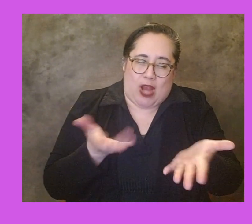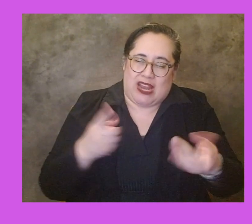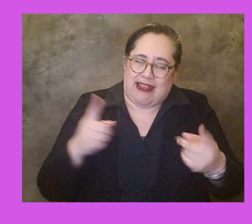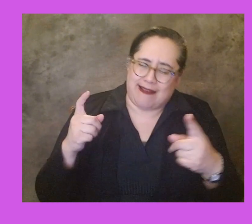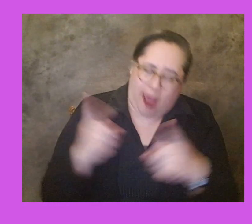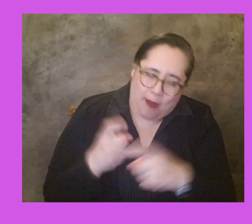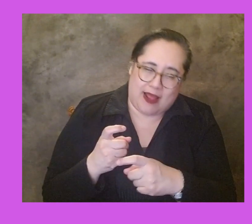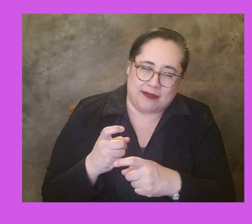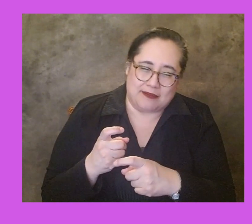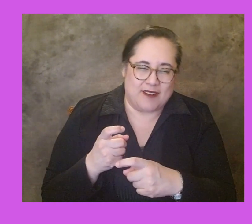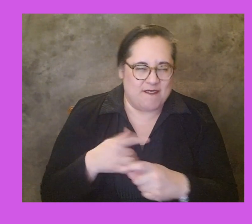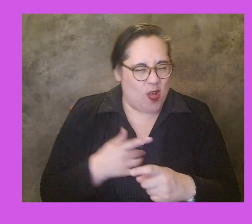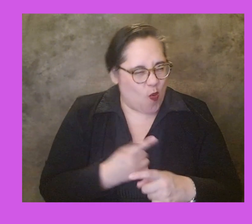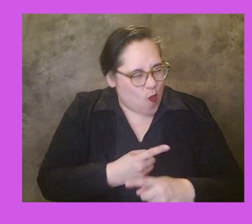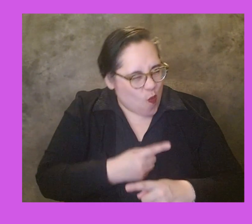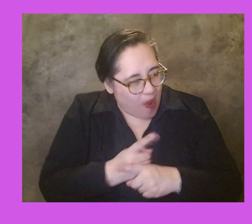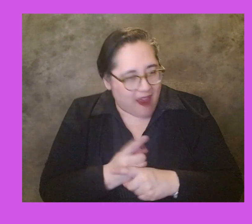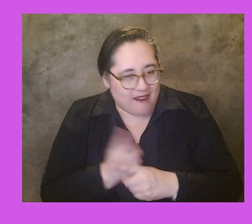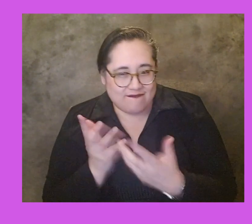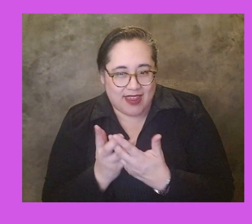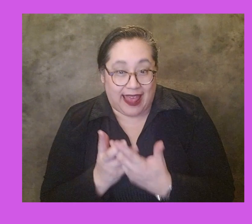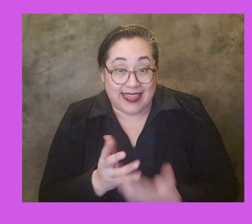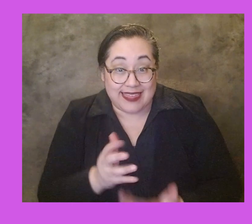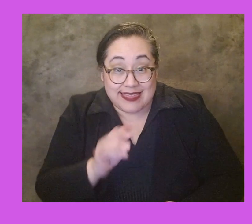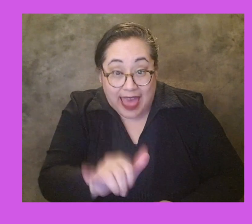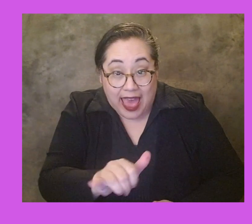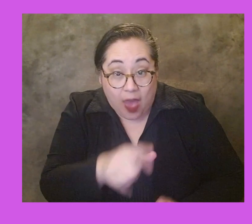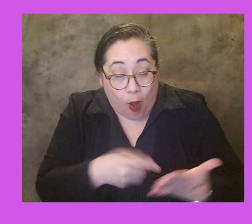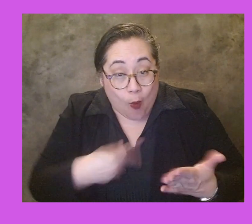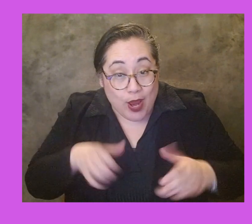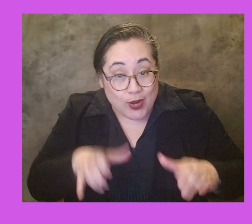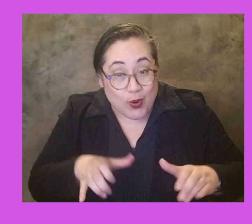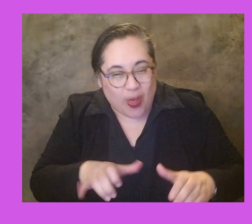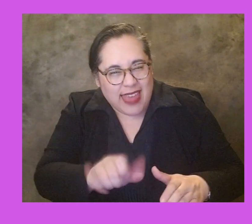feeling of knowing you're in the right place and you were ...